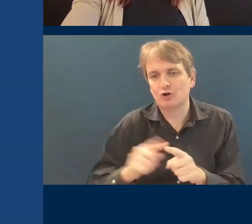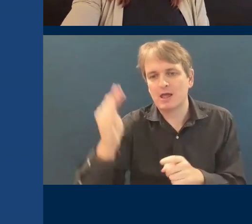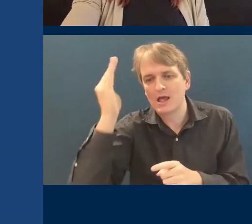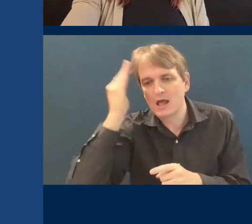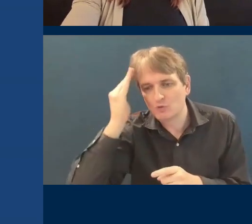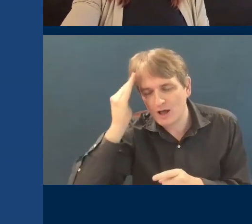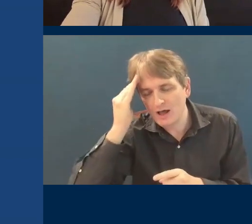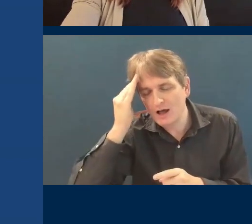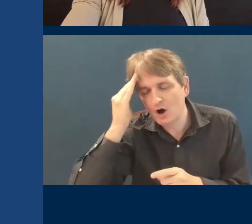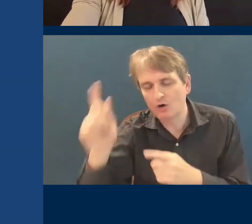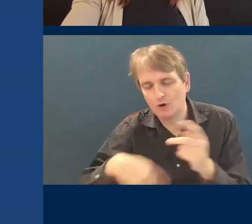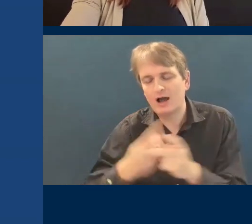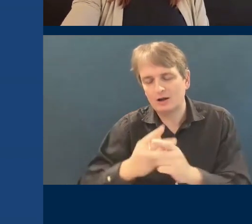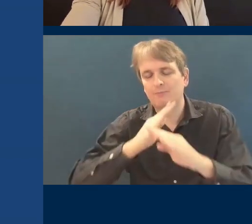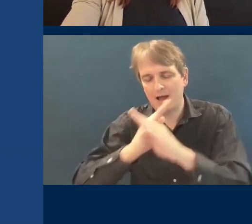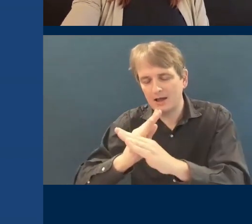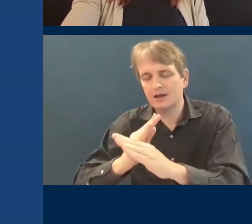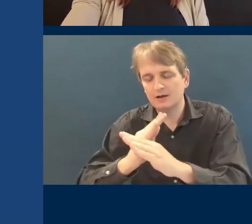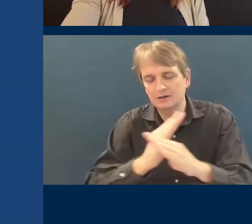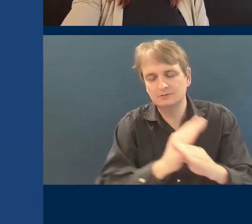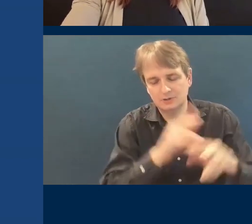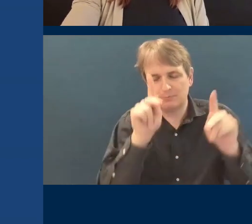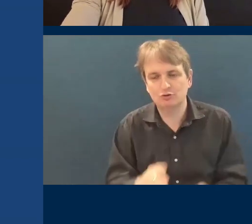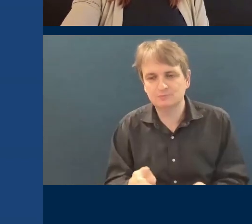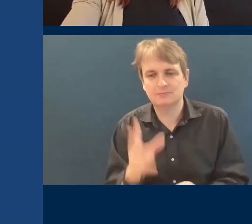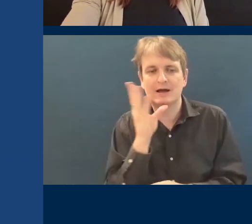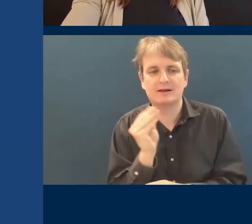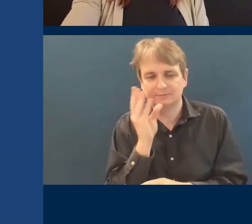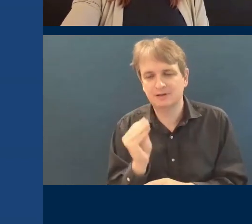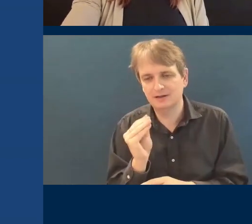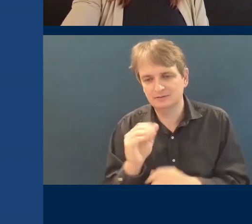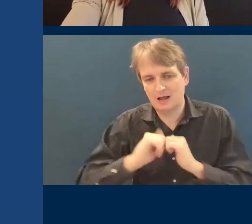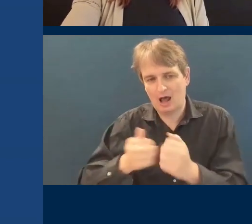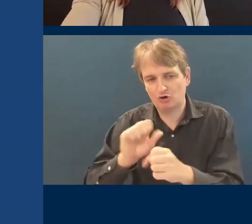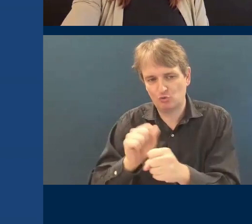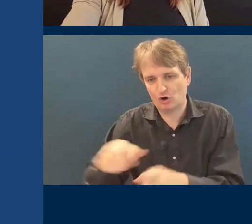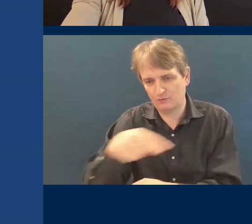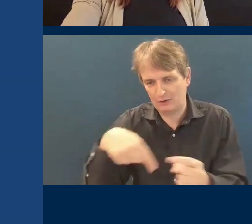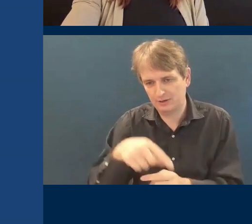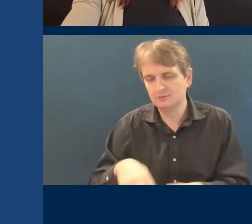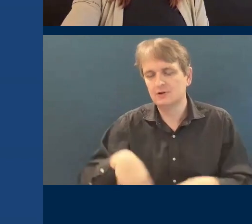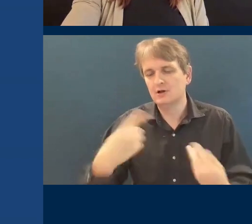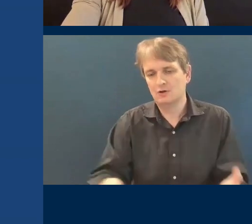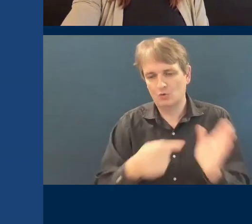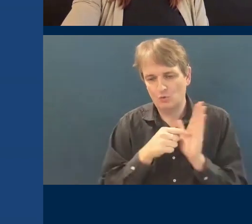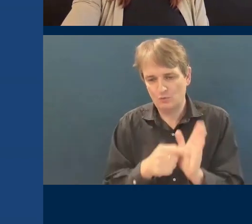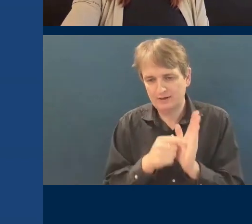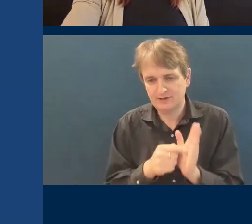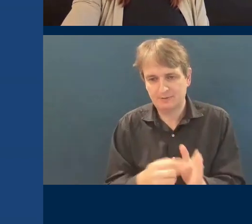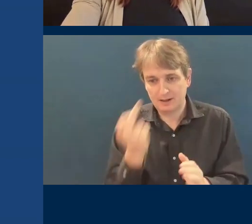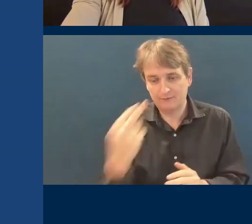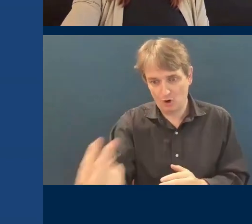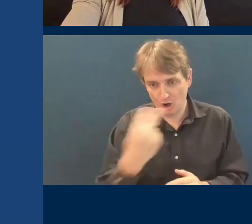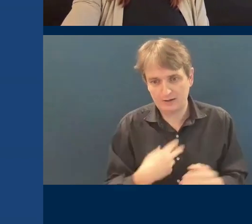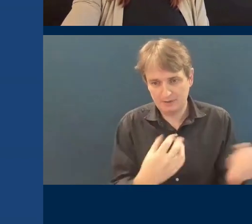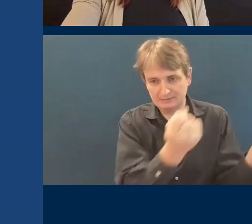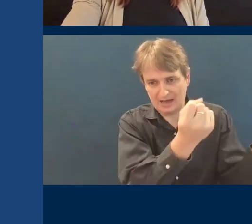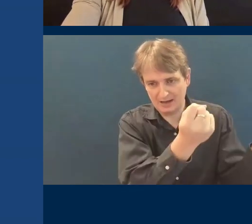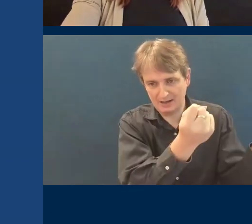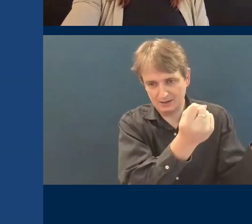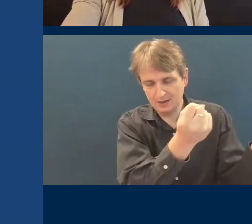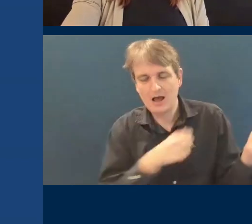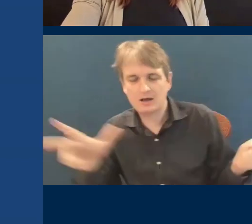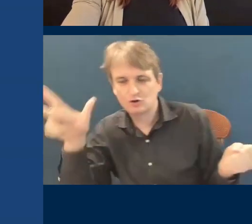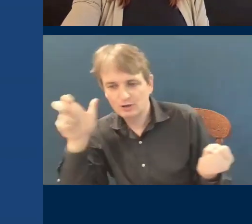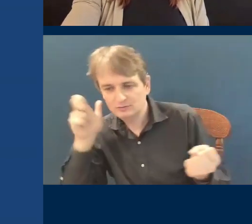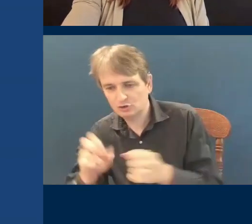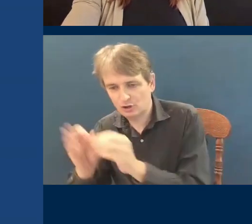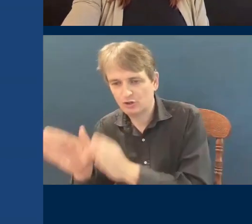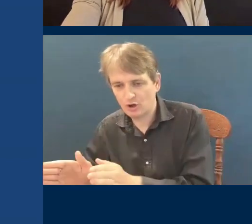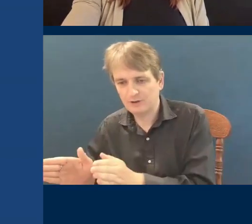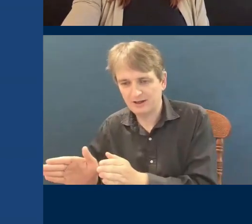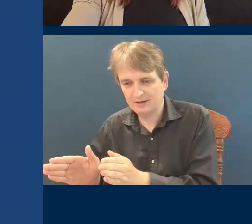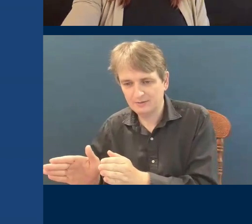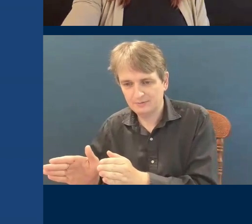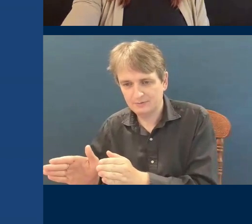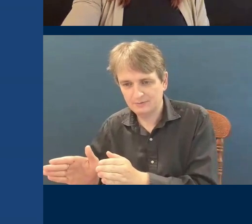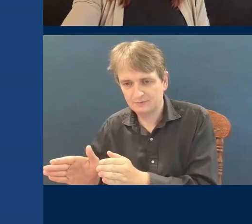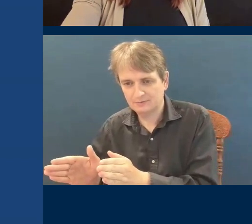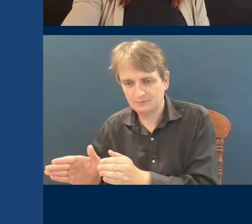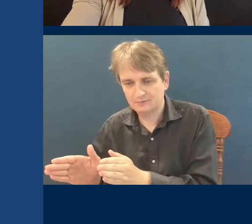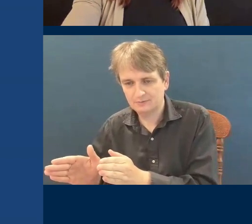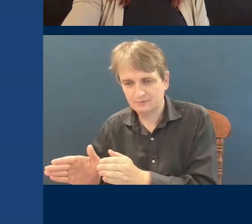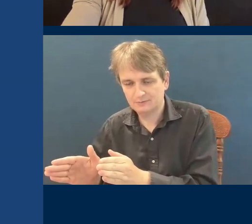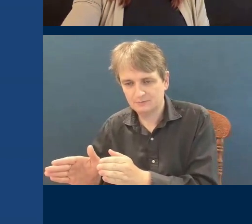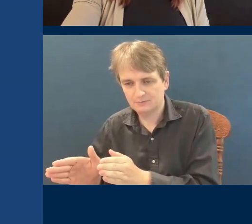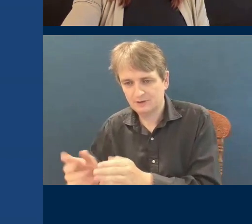So it's has a lot of advantage to be aware of what the barriers are that the person experience so that you can work around them. So if you look at me signing, and I was listening to the interpreter.